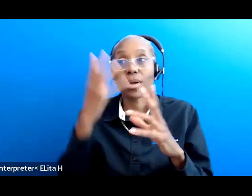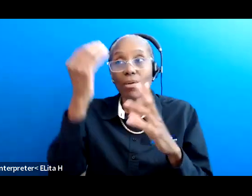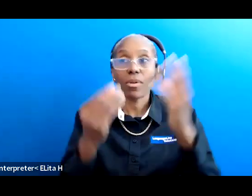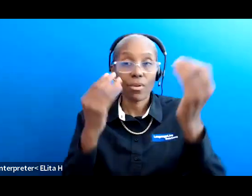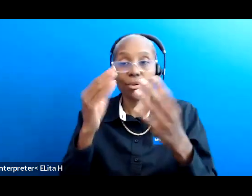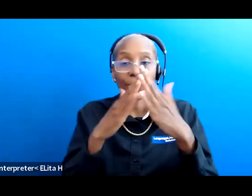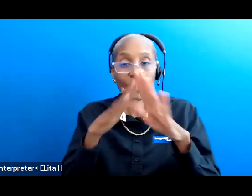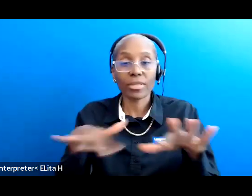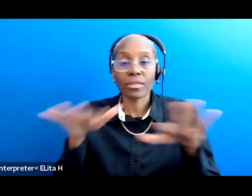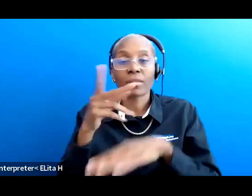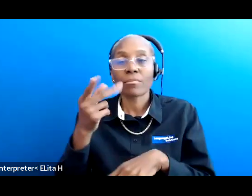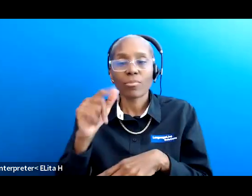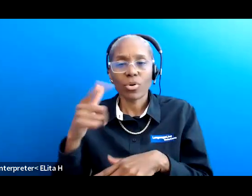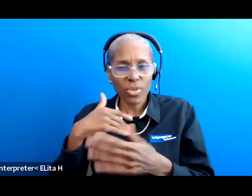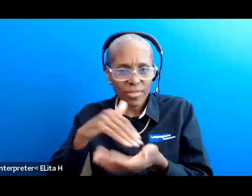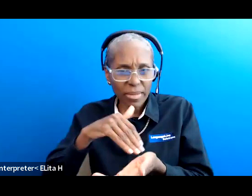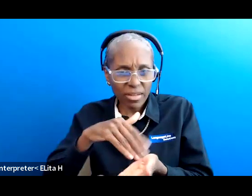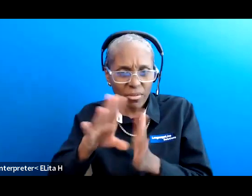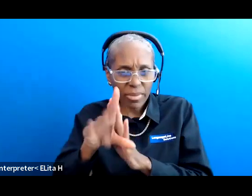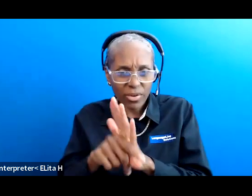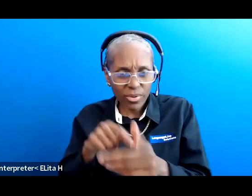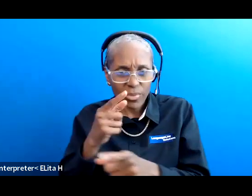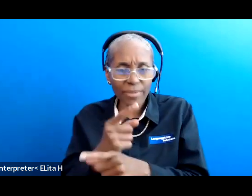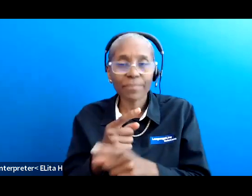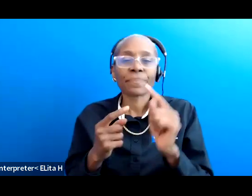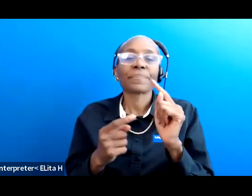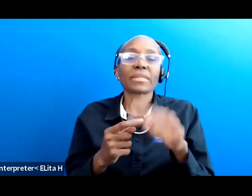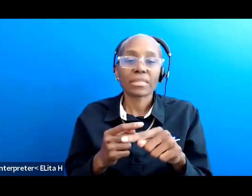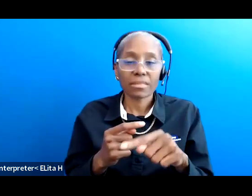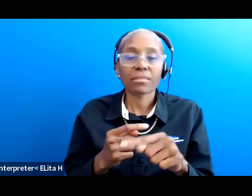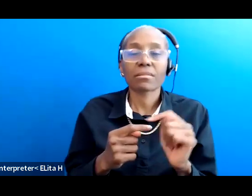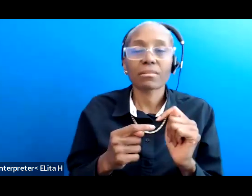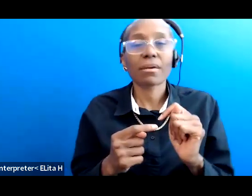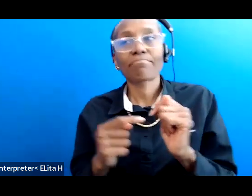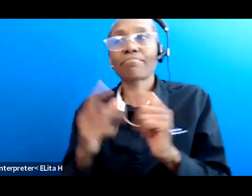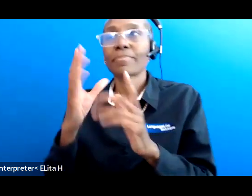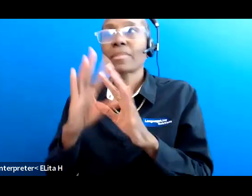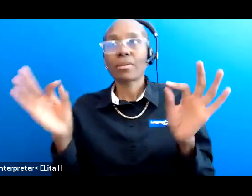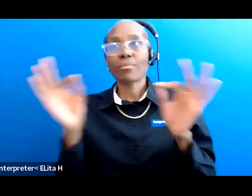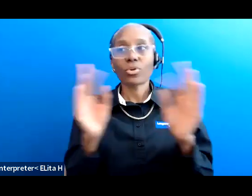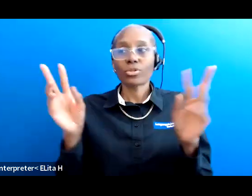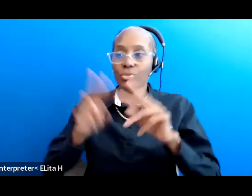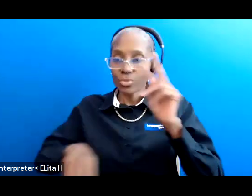I think Paul has a medical background. So this is important to look at all this information